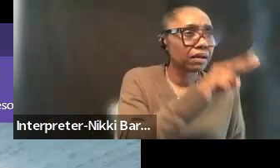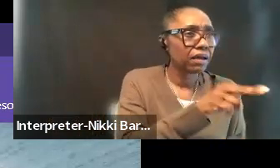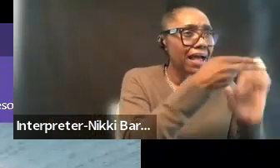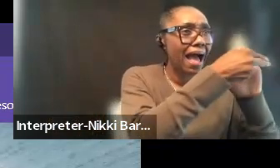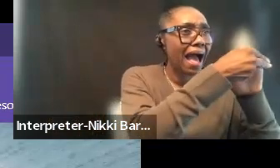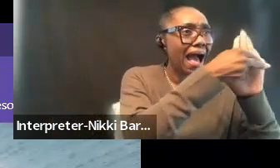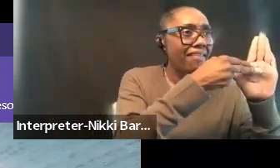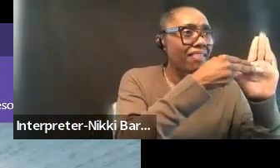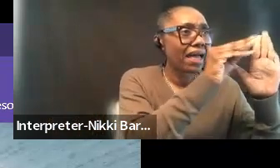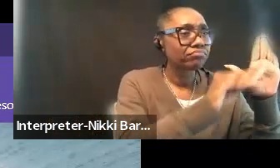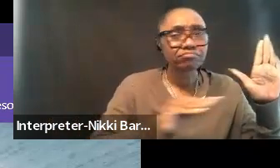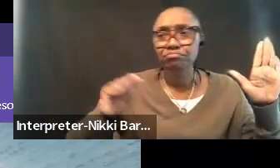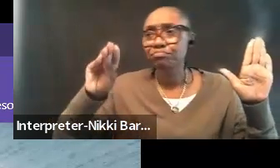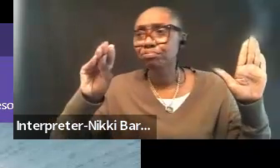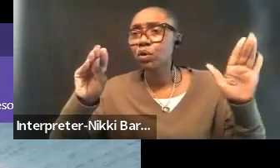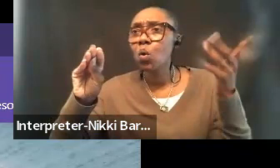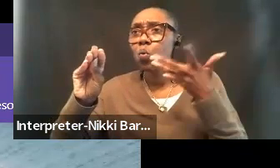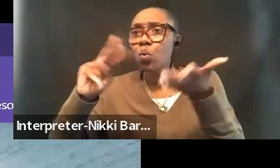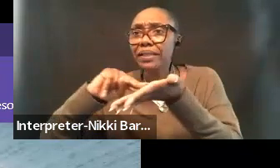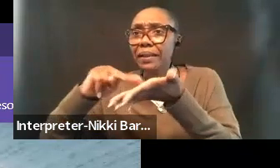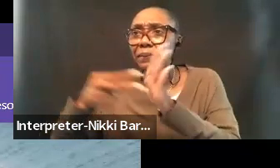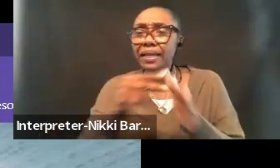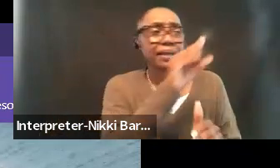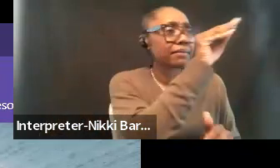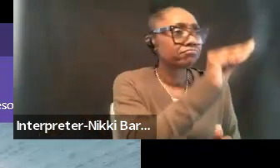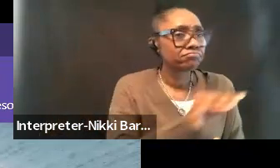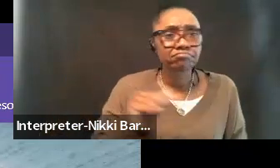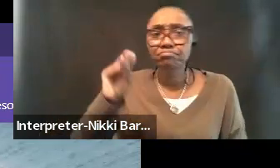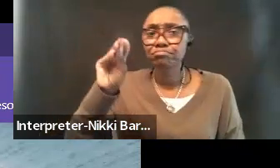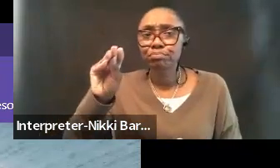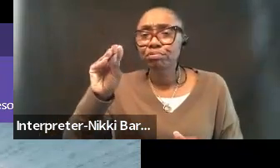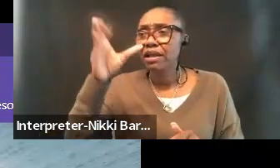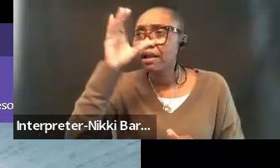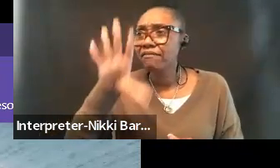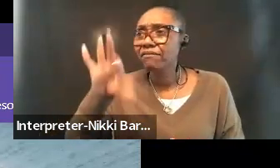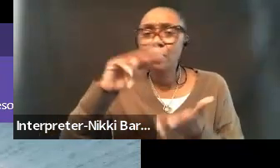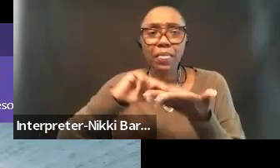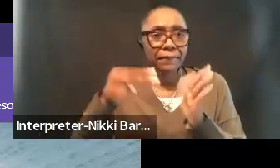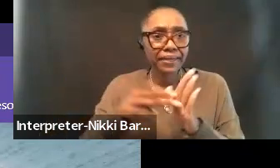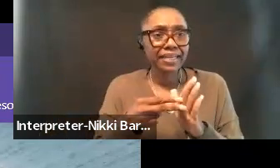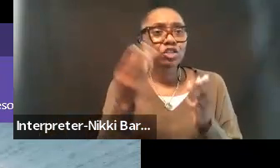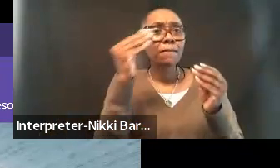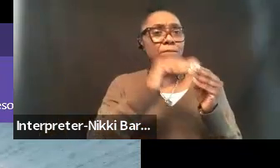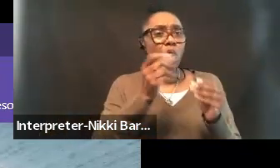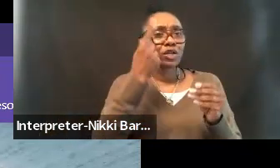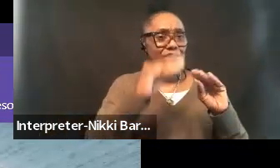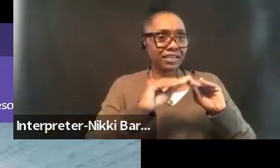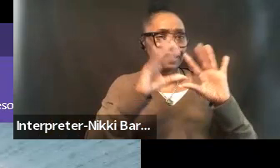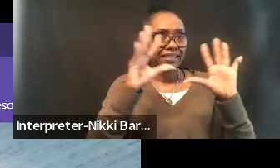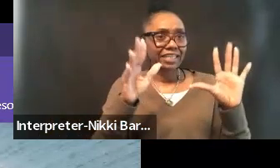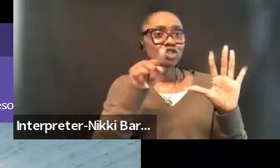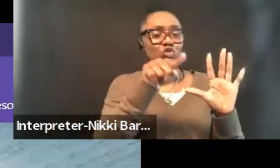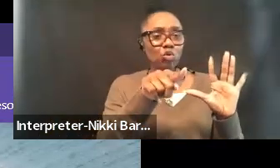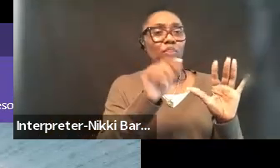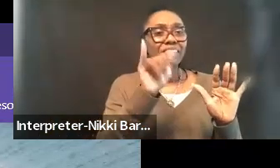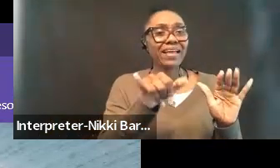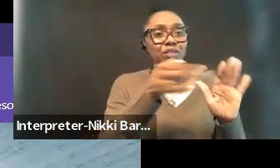So this again is a rewrite for Google Chrome tool that we're looking at. And it's using screen masking and highlighting.